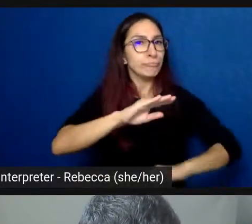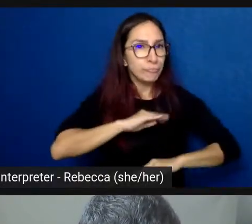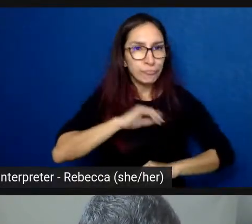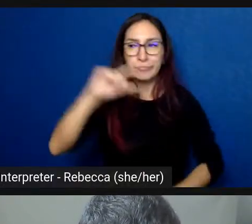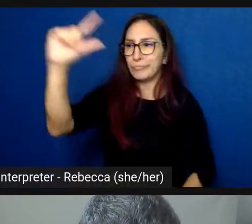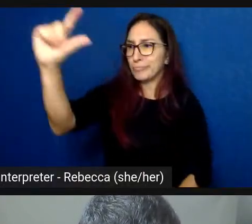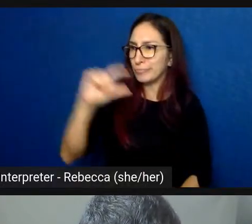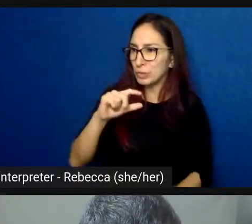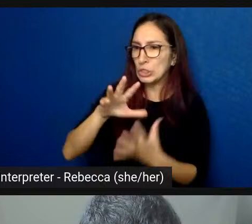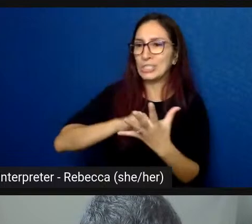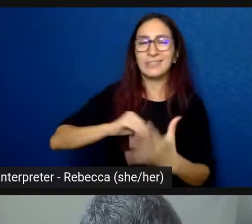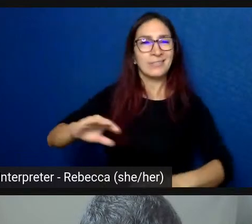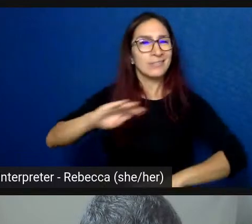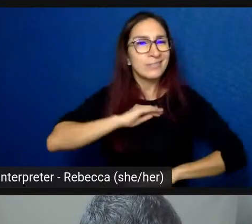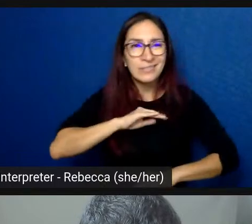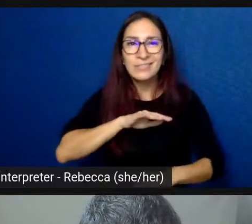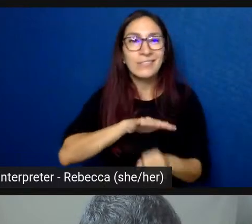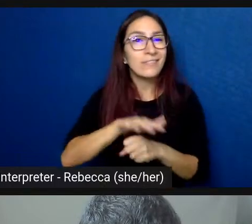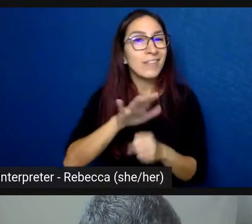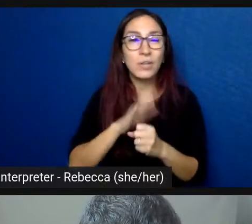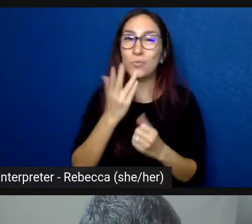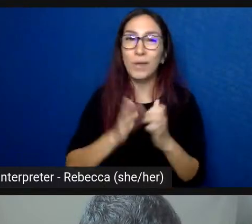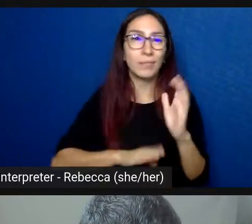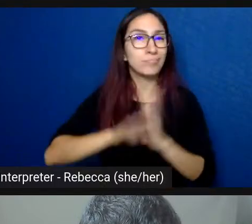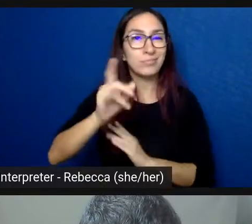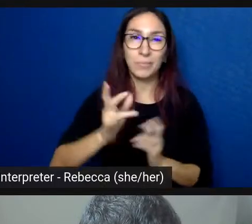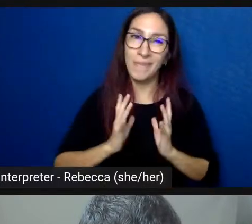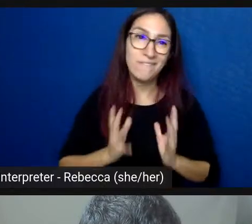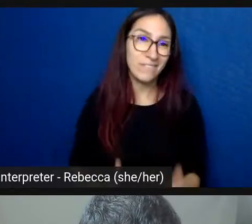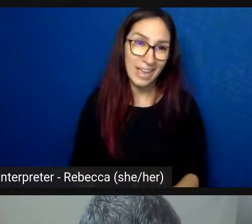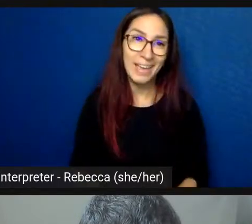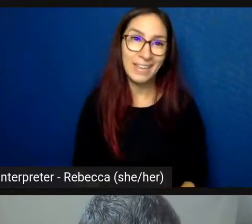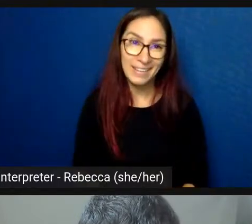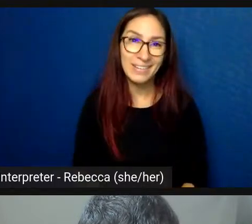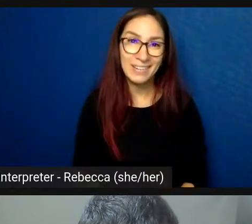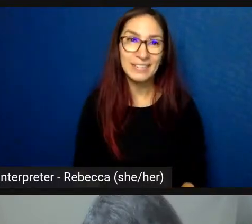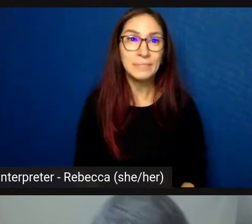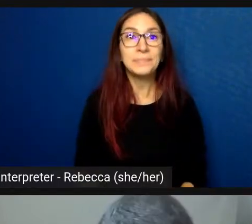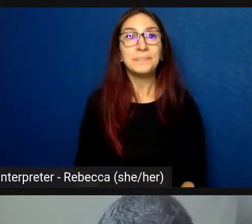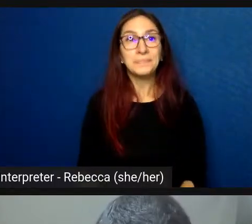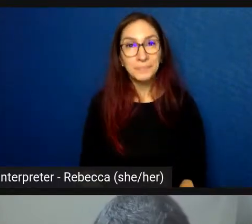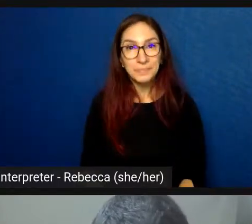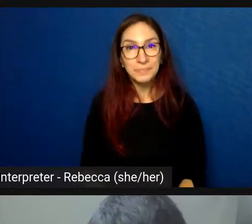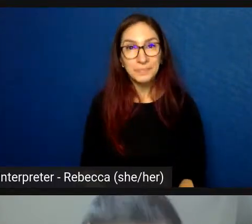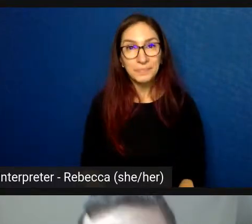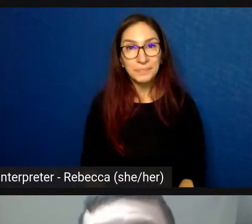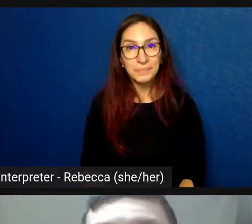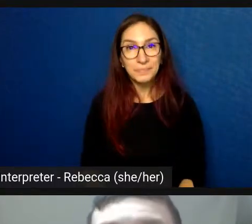toward you. Chop it up in small sections and you will be doing fine.